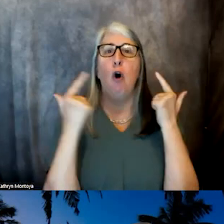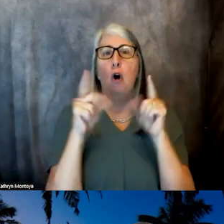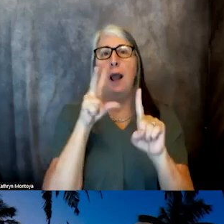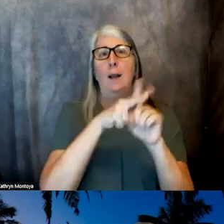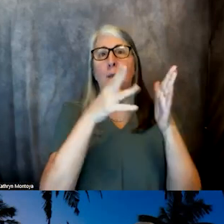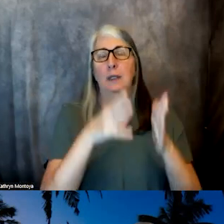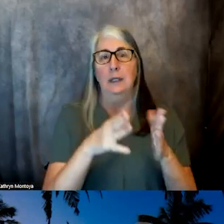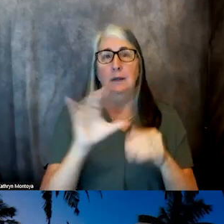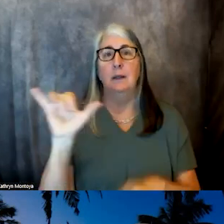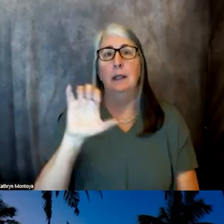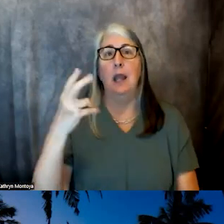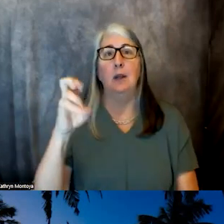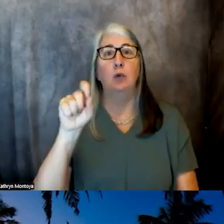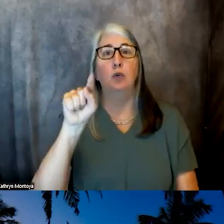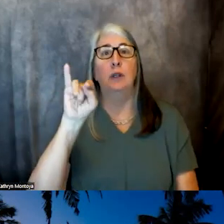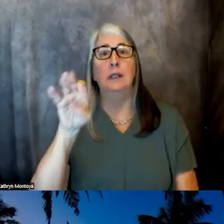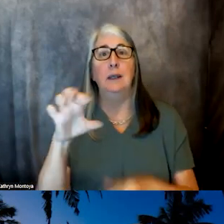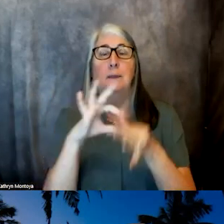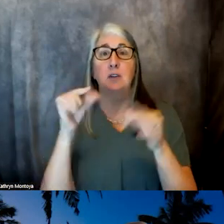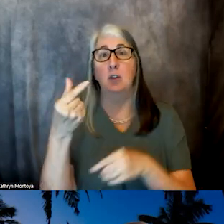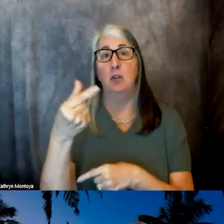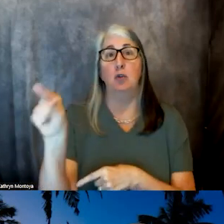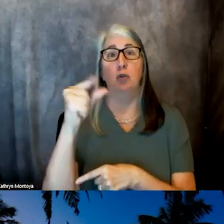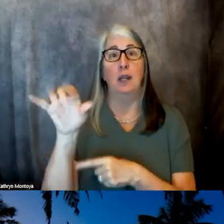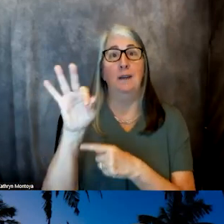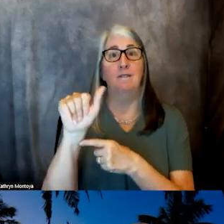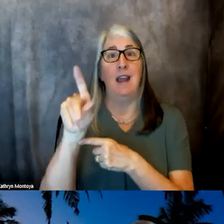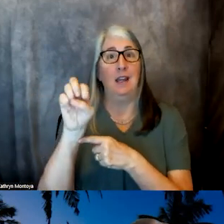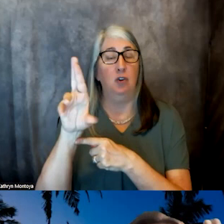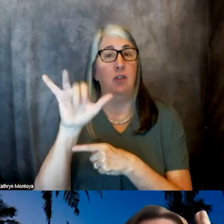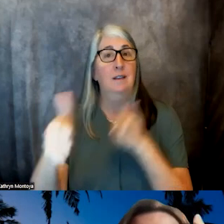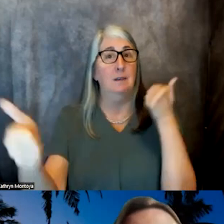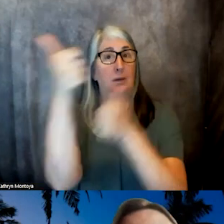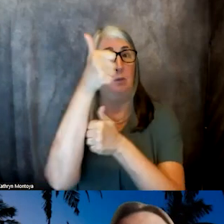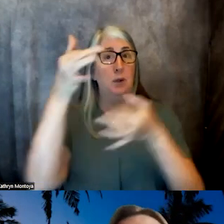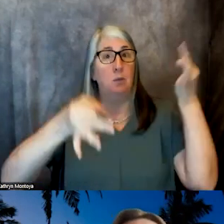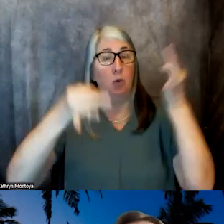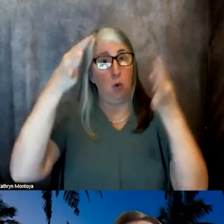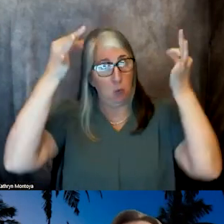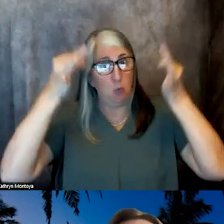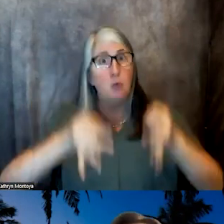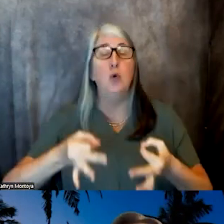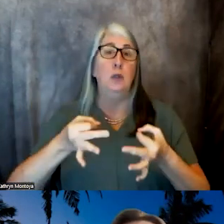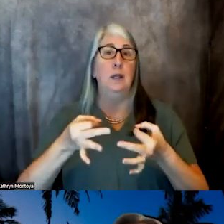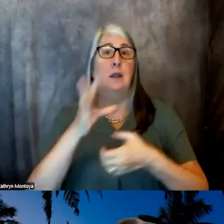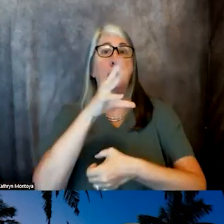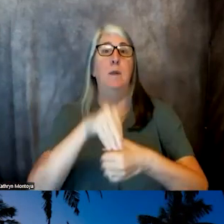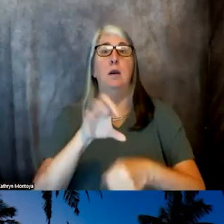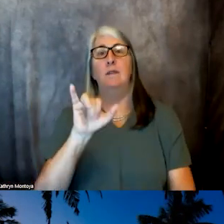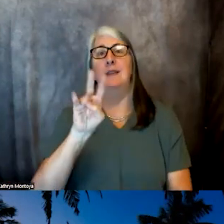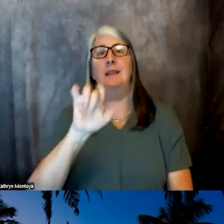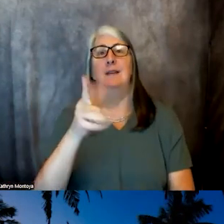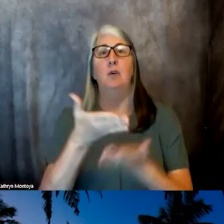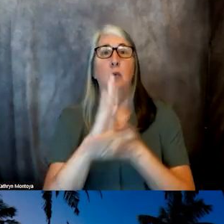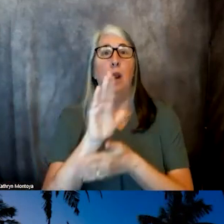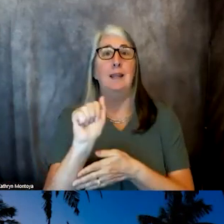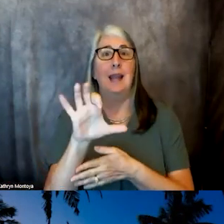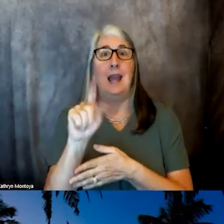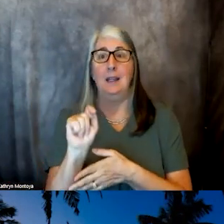THE GREEN FACTORS. THAT IS PART OF -- IF YOU DID NOT SHOW IT, YOU CAN,